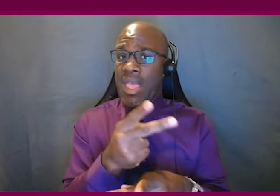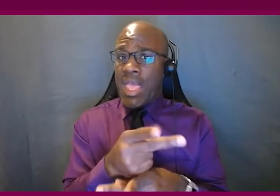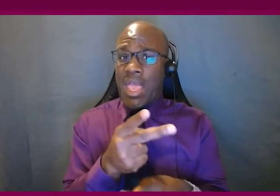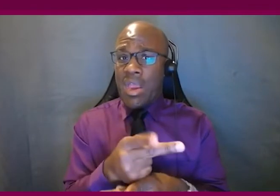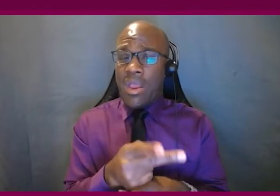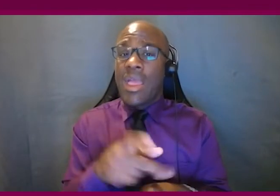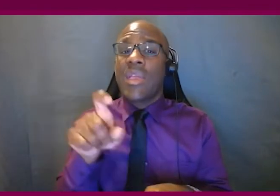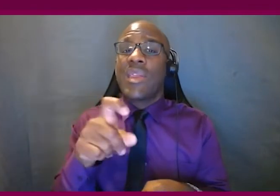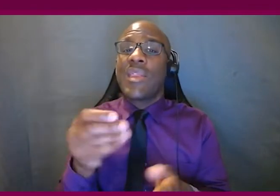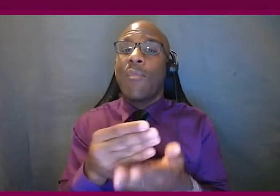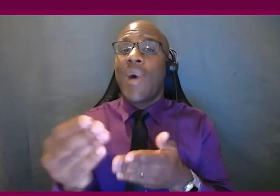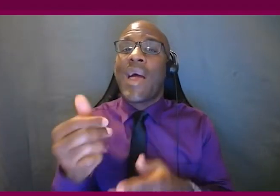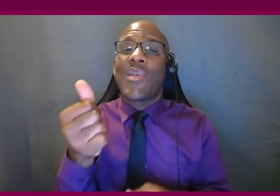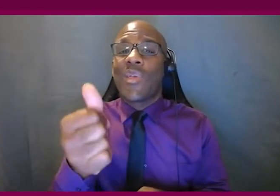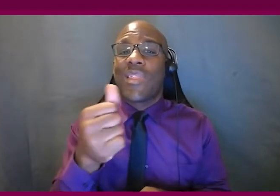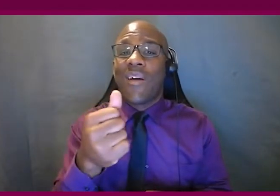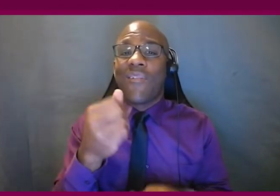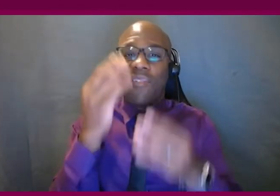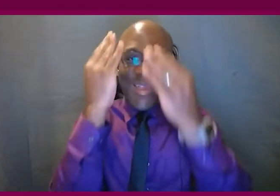mean a COVID pandemic mask.